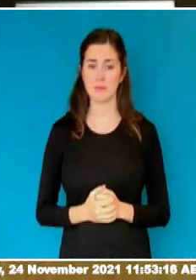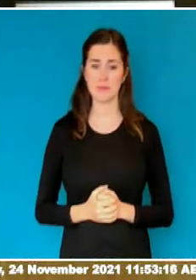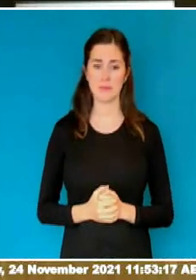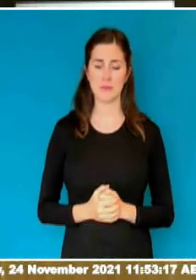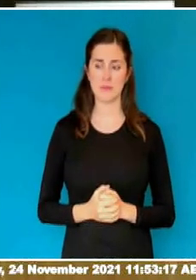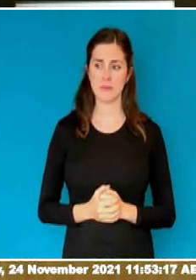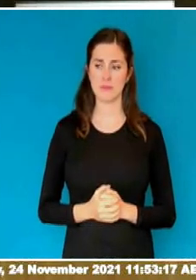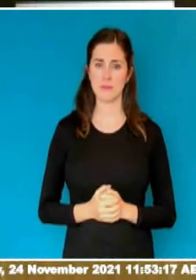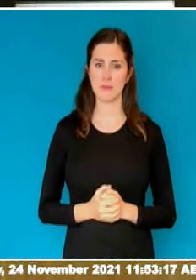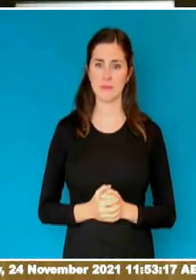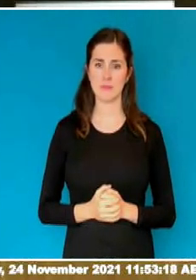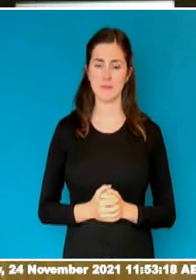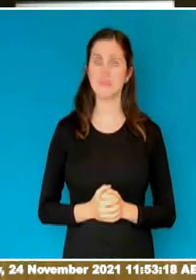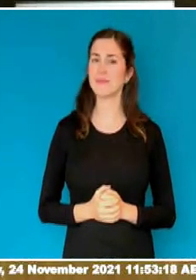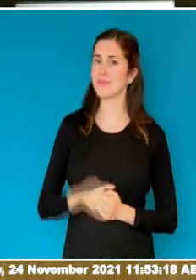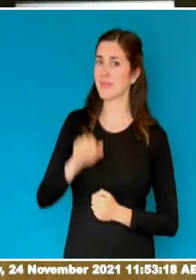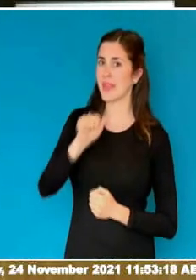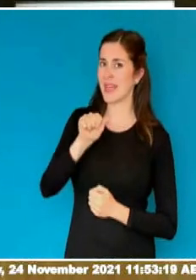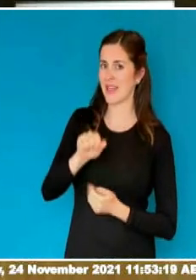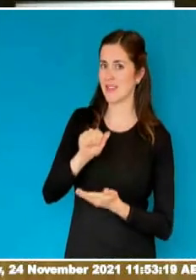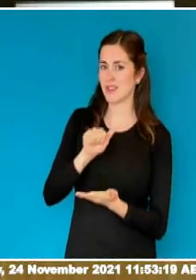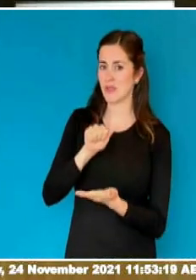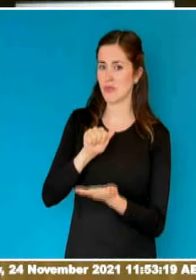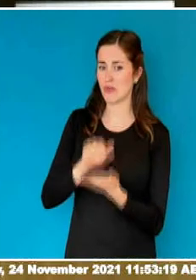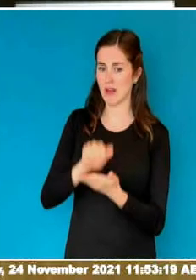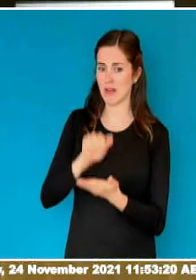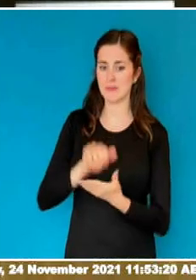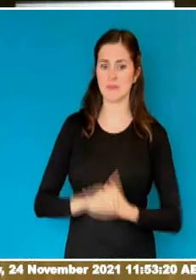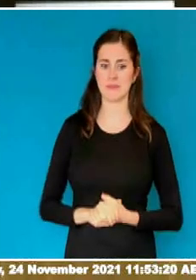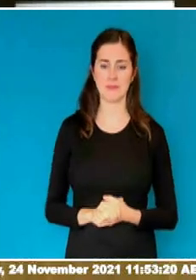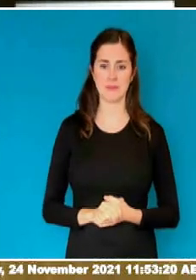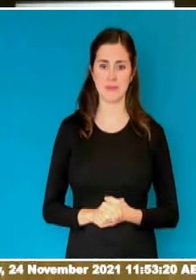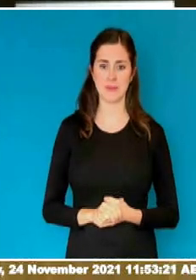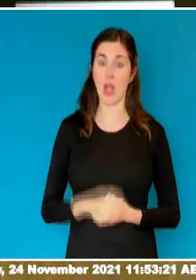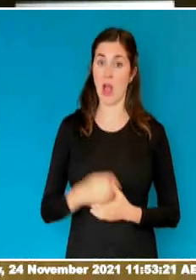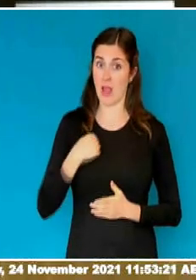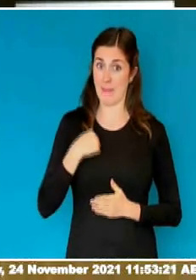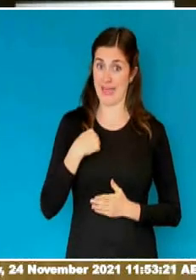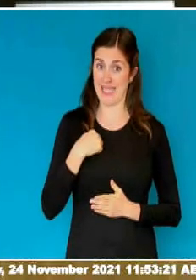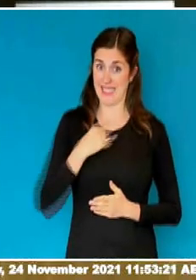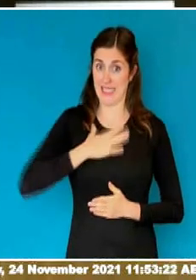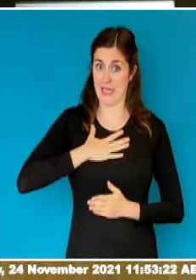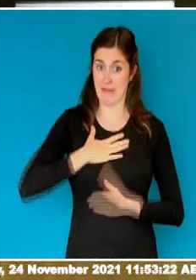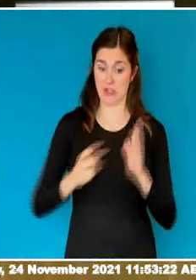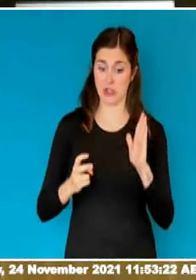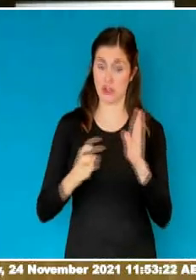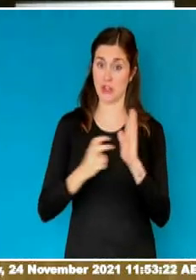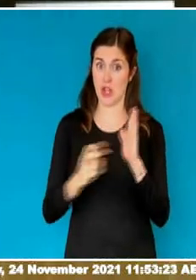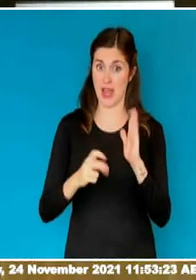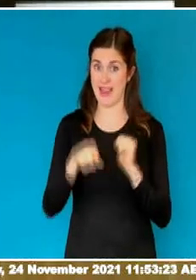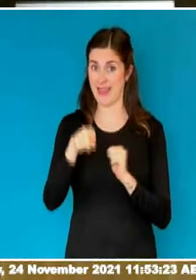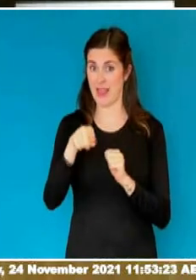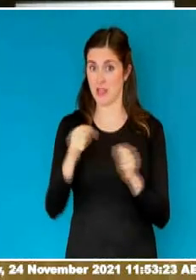Yes. That's correct. I actually signed that corrigendum myself.